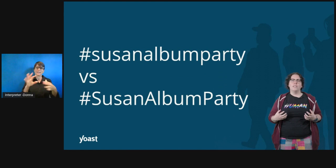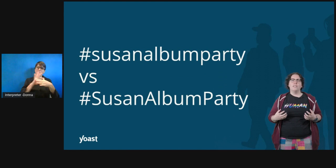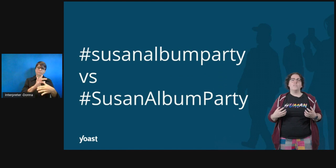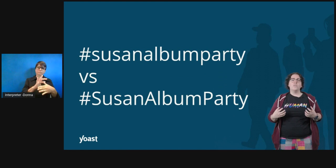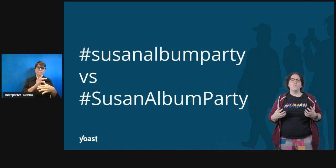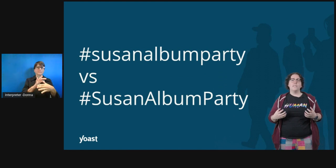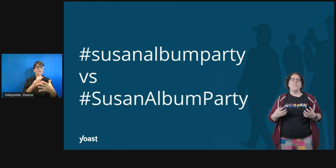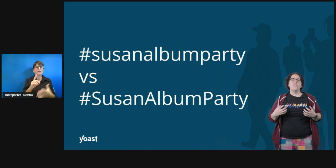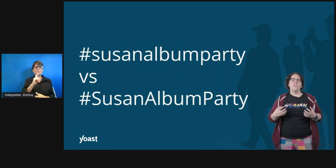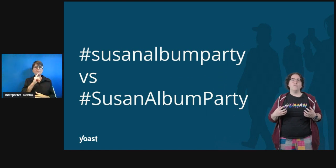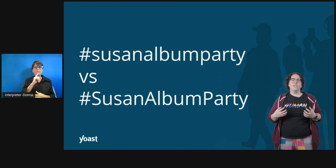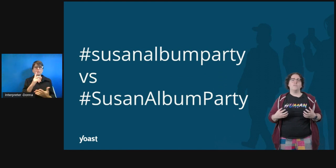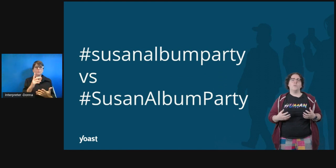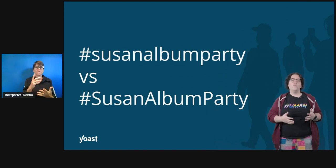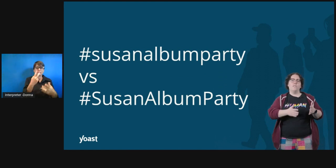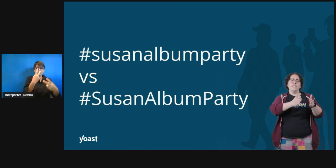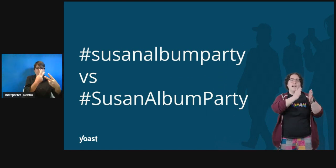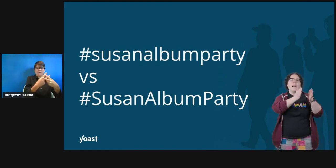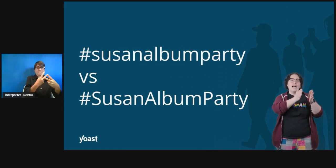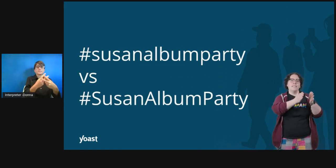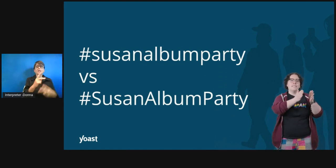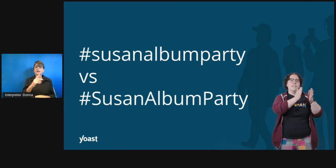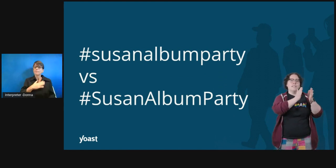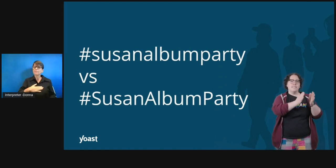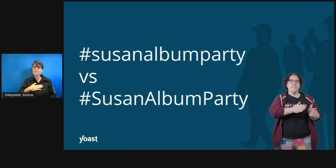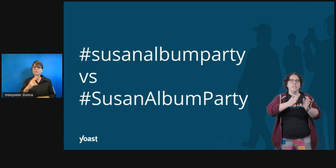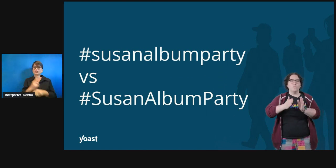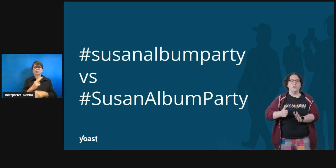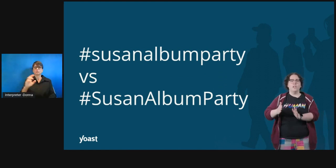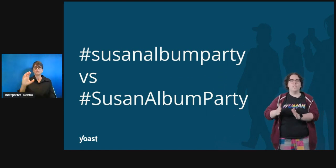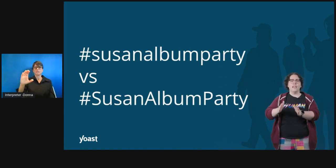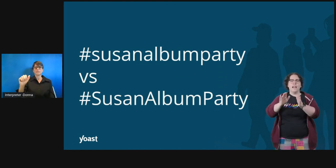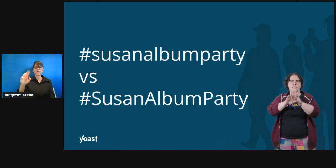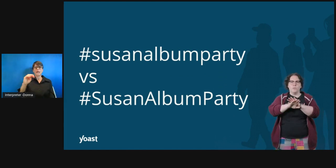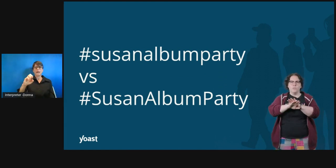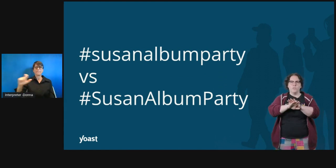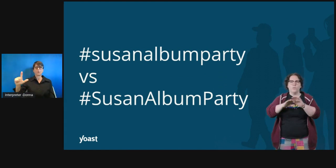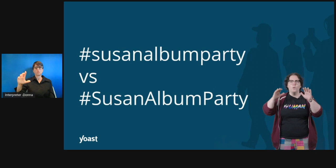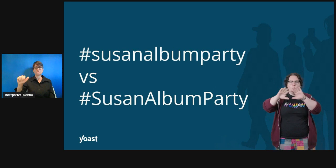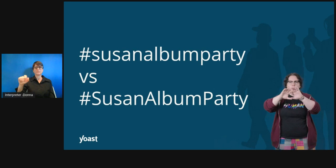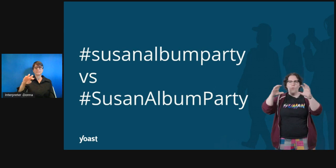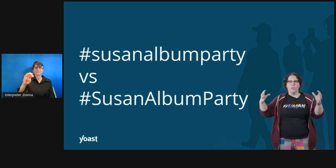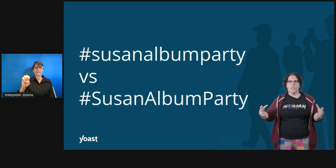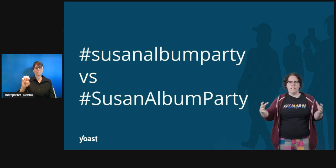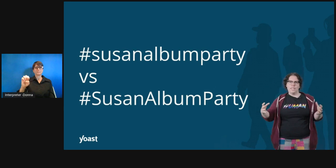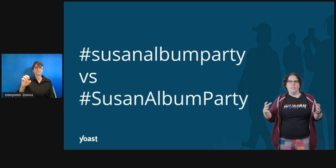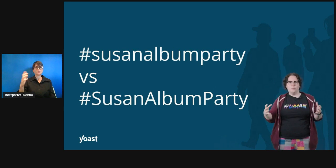It also means screen readers will read it out as singular words as opposed to one contained word.